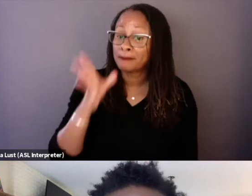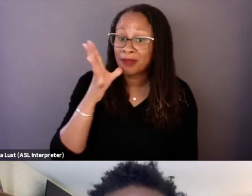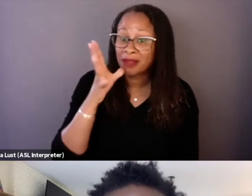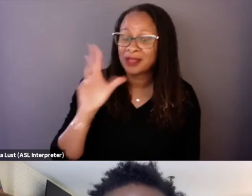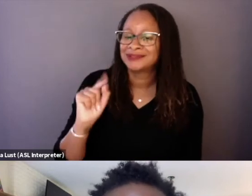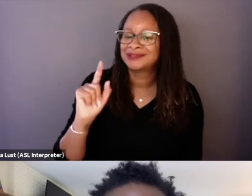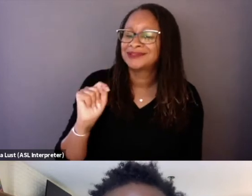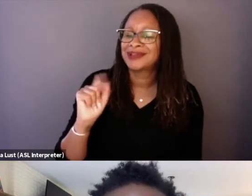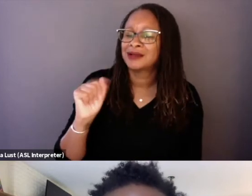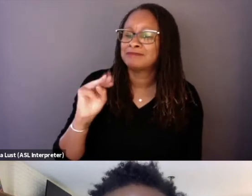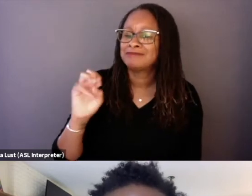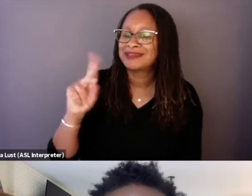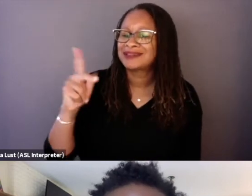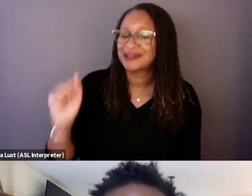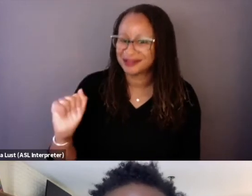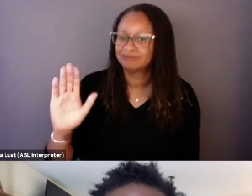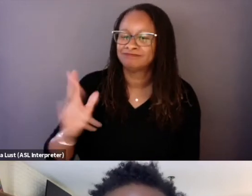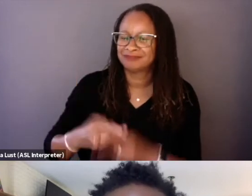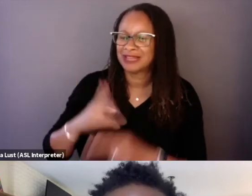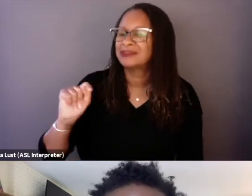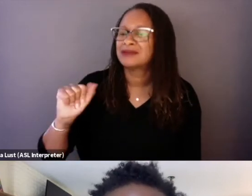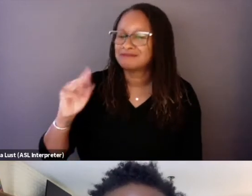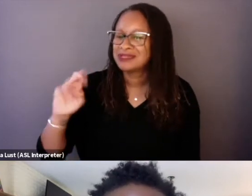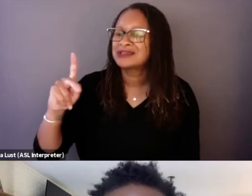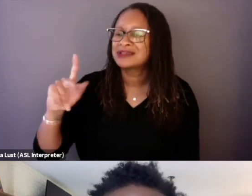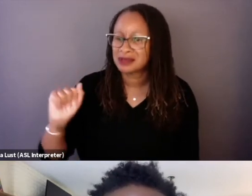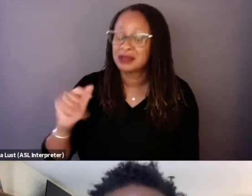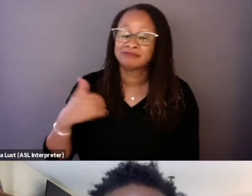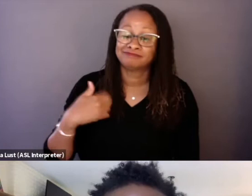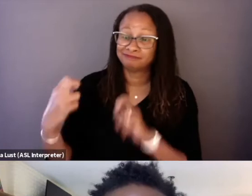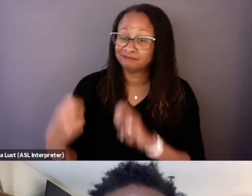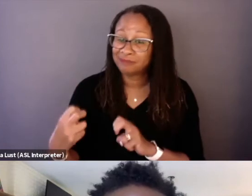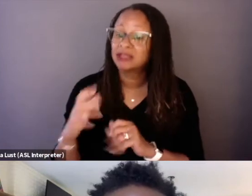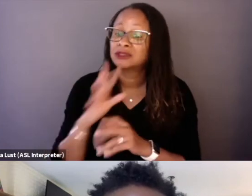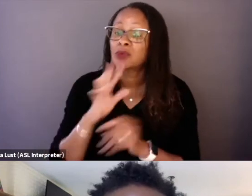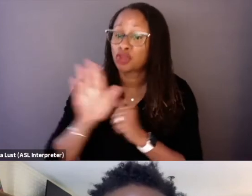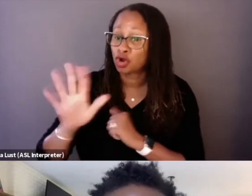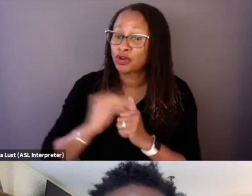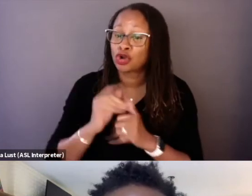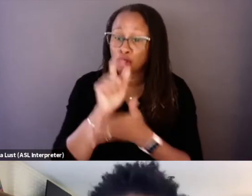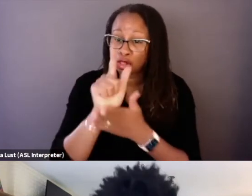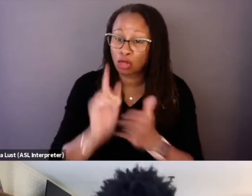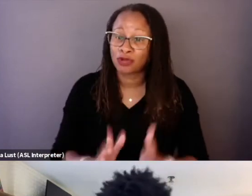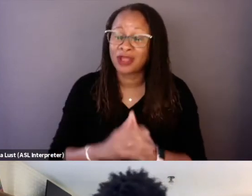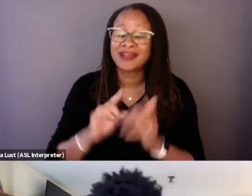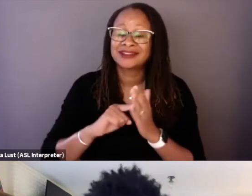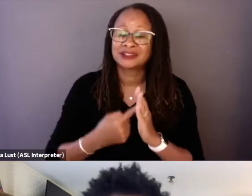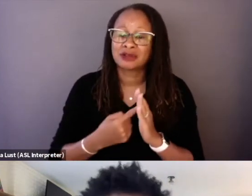and had a conversation with her and her attorney and just began to sort of start digging into it.